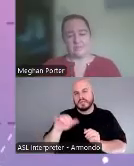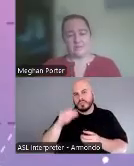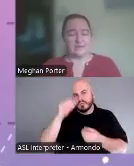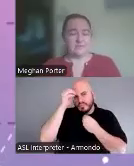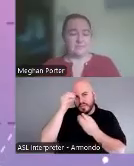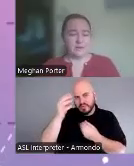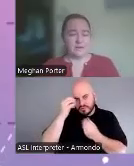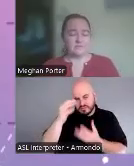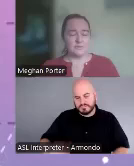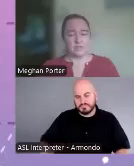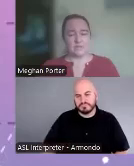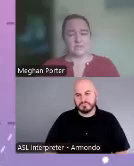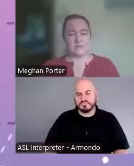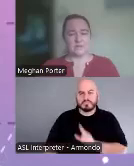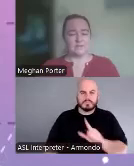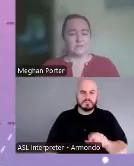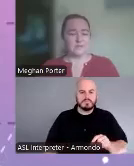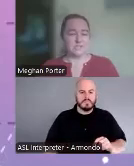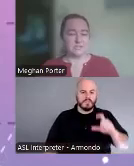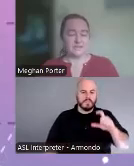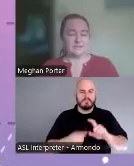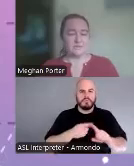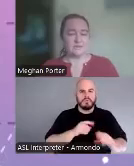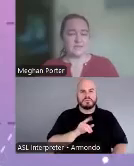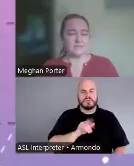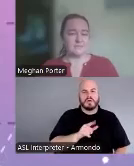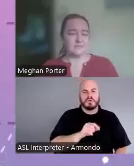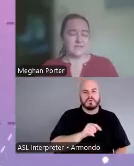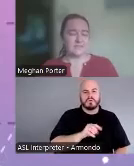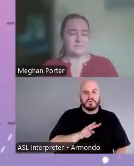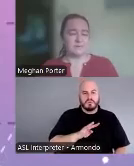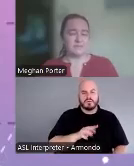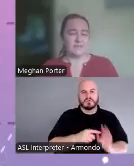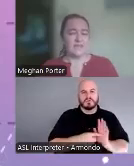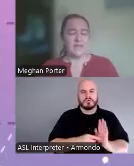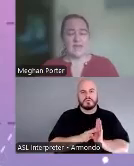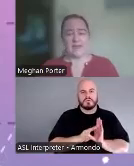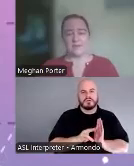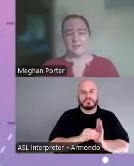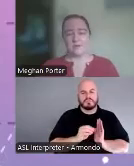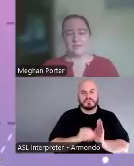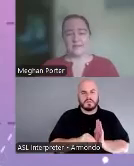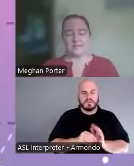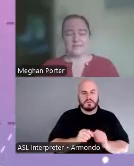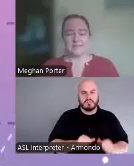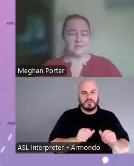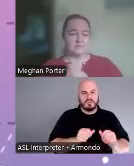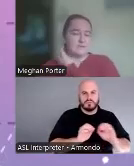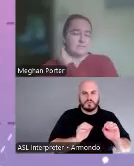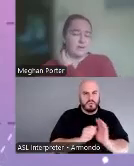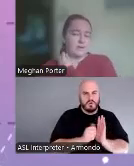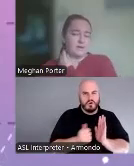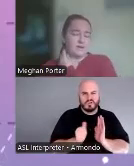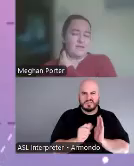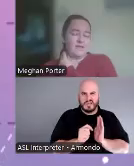The left bar from July 2024 shows that 47% of posts had no alt text, and the right bar,